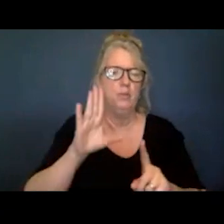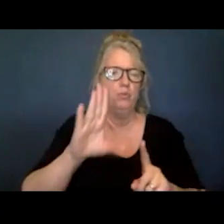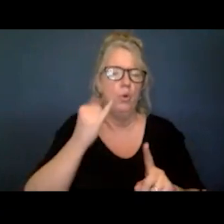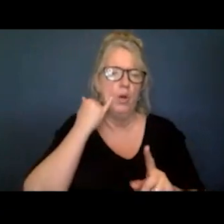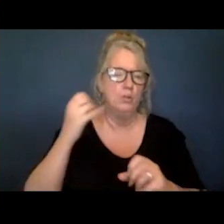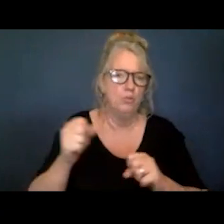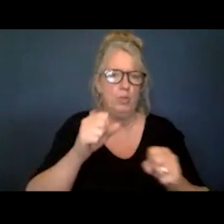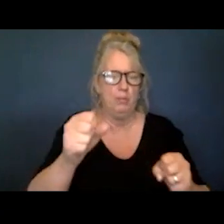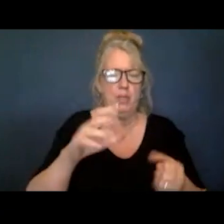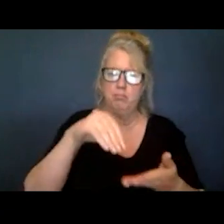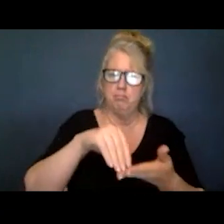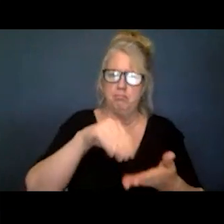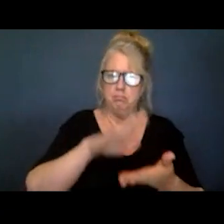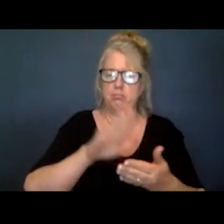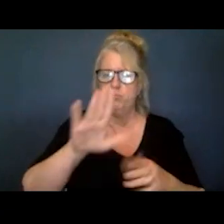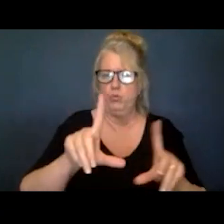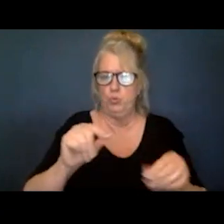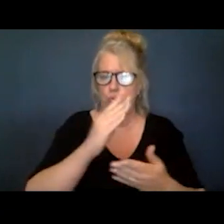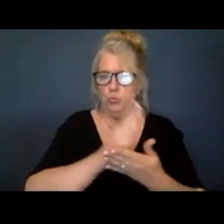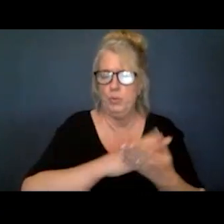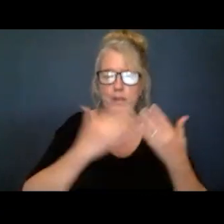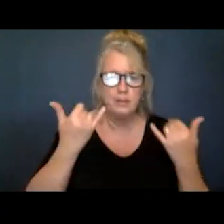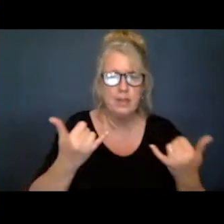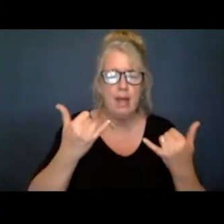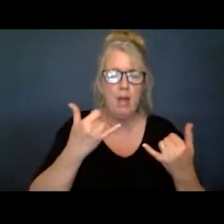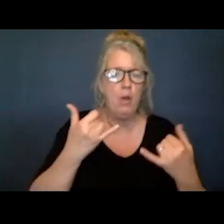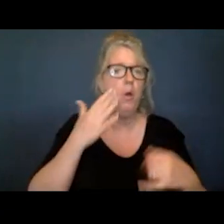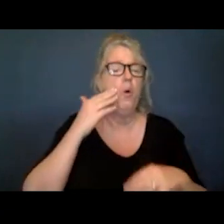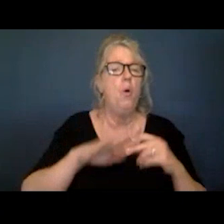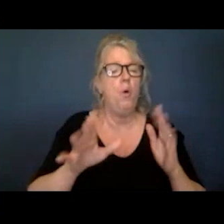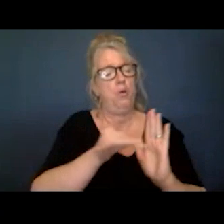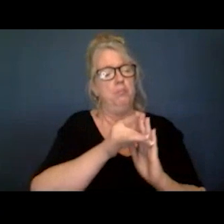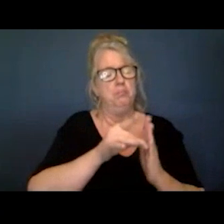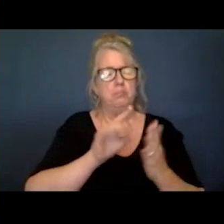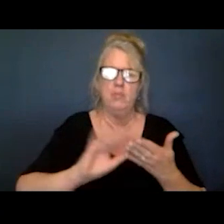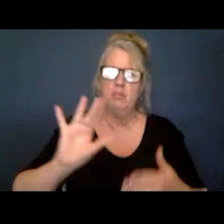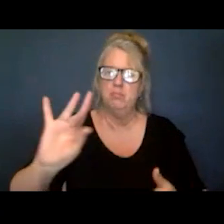Write them on your to-do list right now or on a sticky note that you post on your computer.